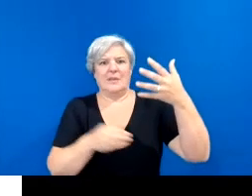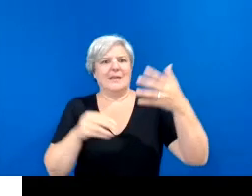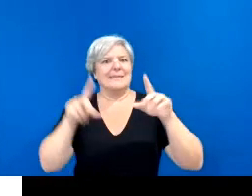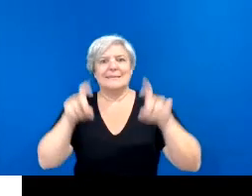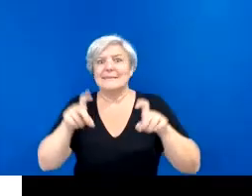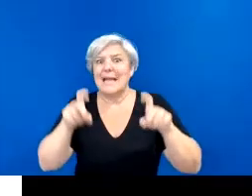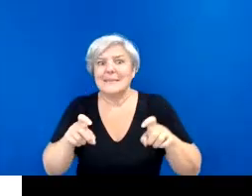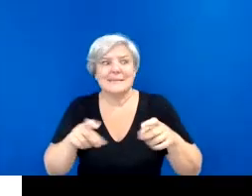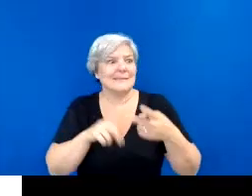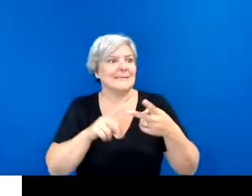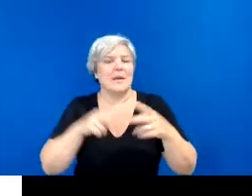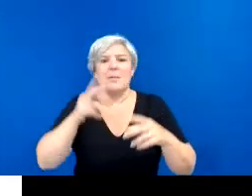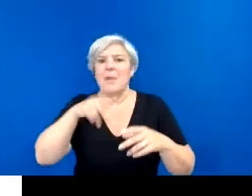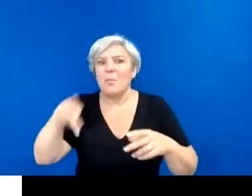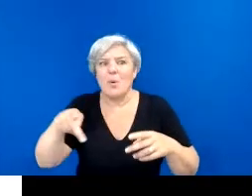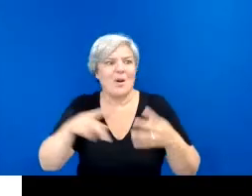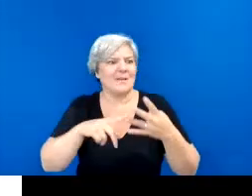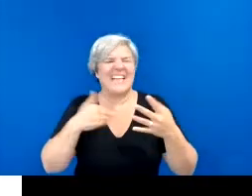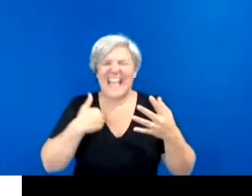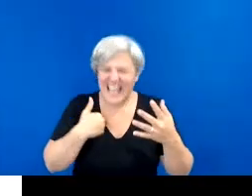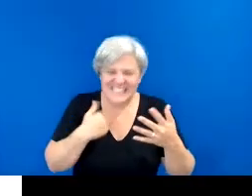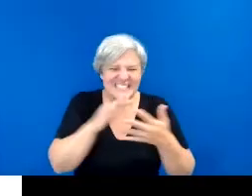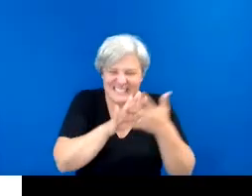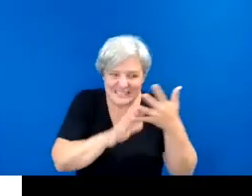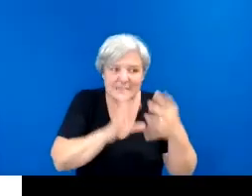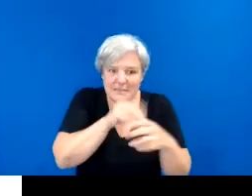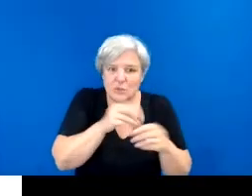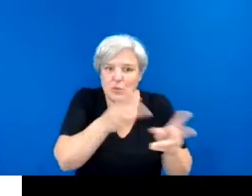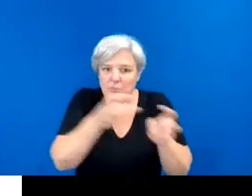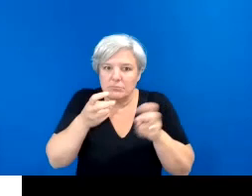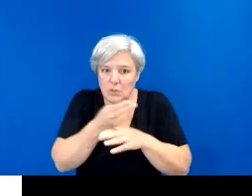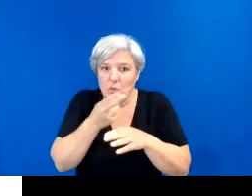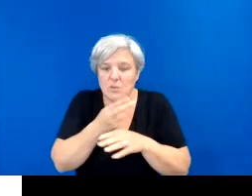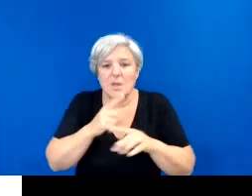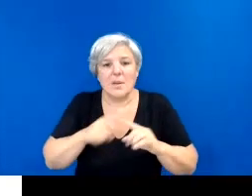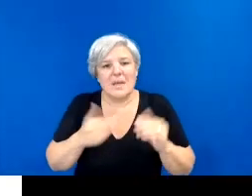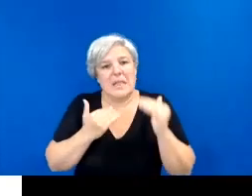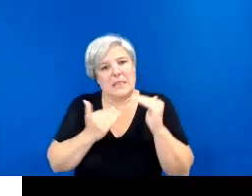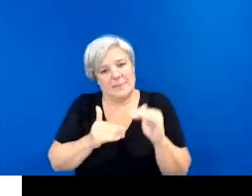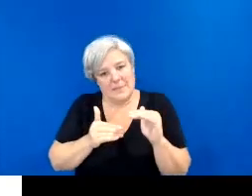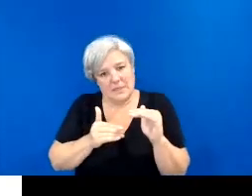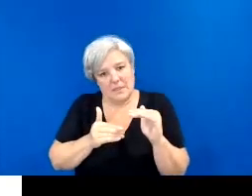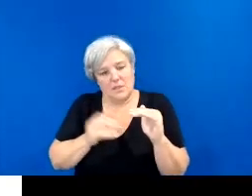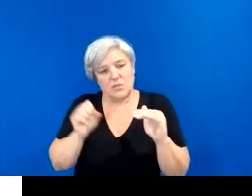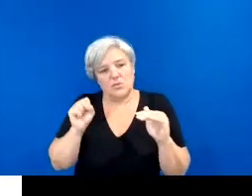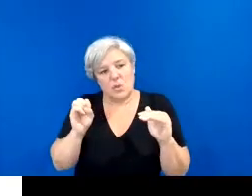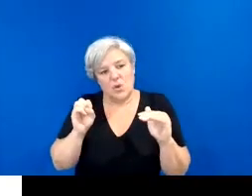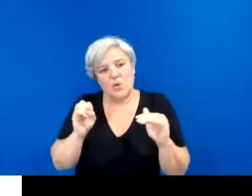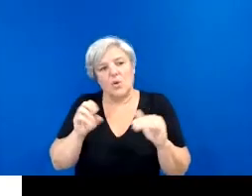the PowerPoints, all kinds of fun things, but they're kind of limited. So social science,